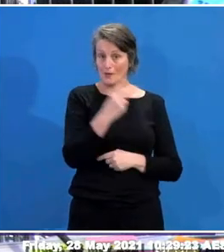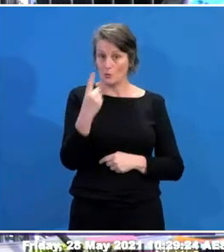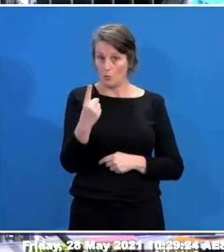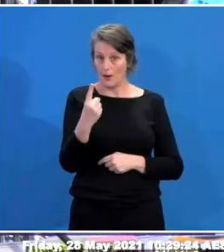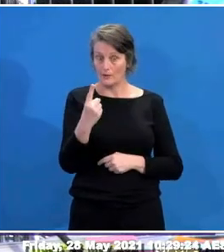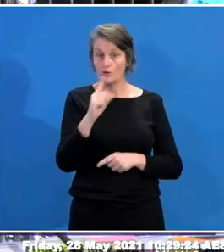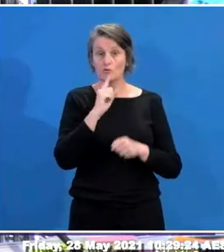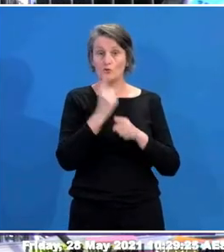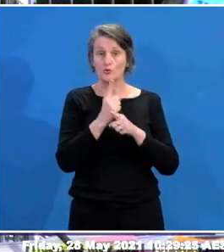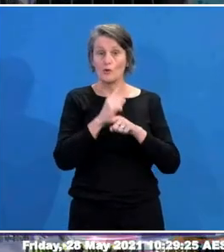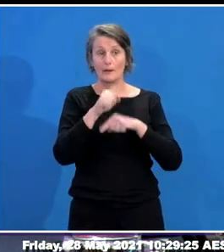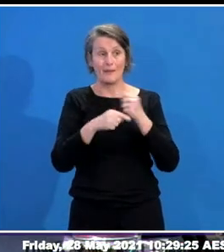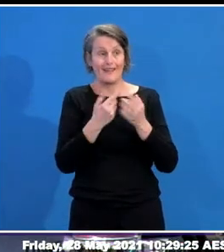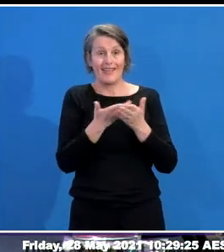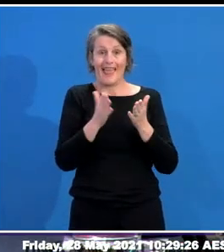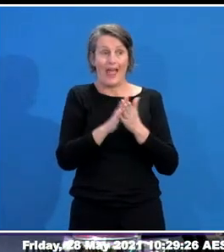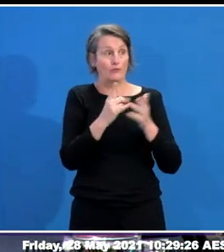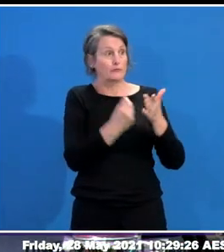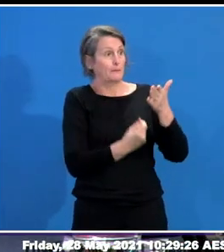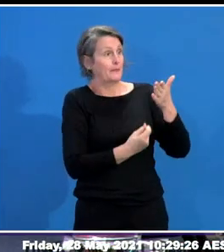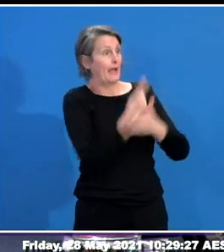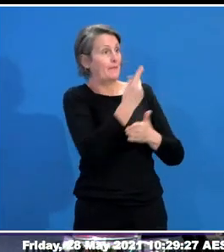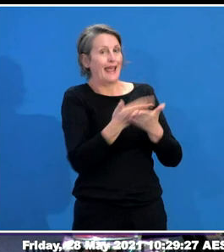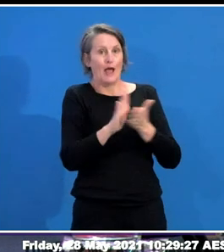and mandatory. And she describes what the staff say.